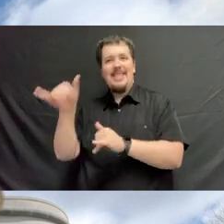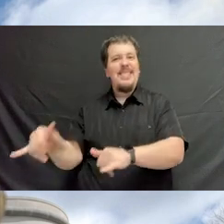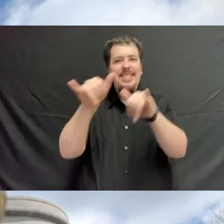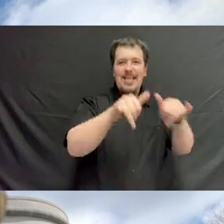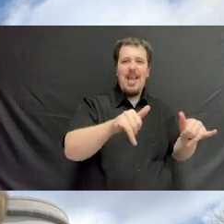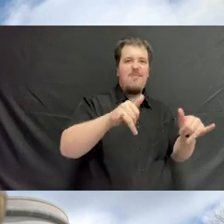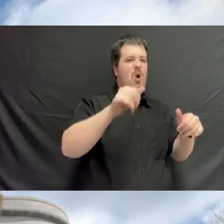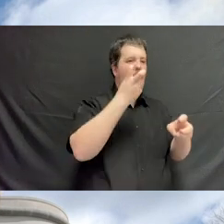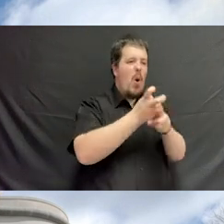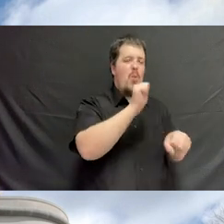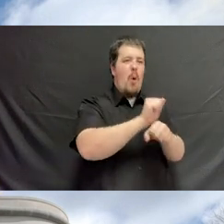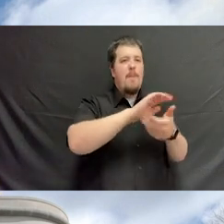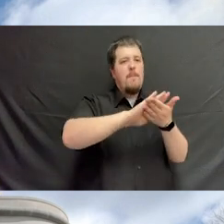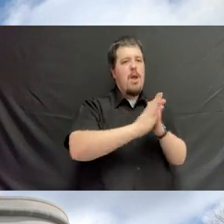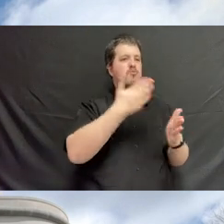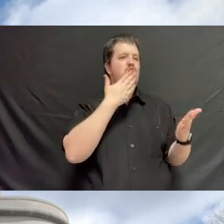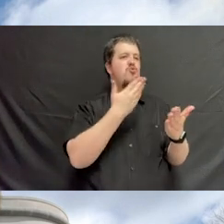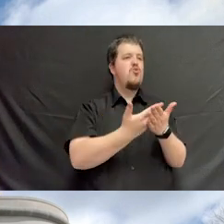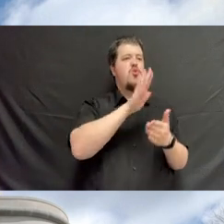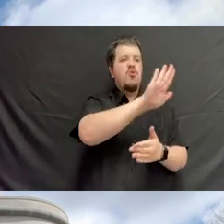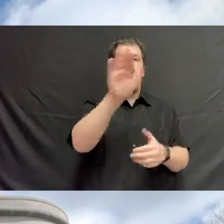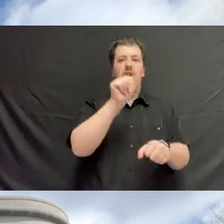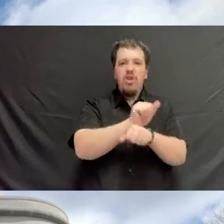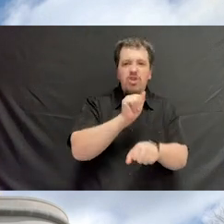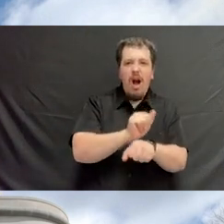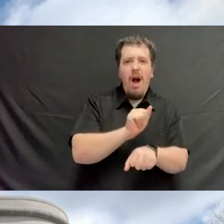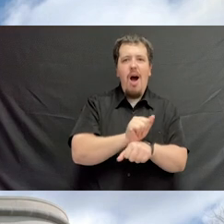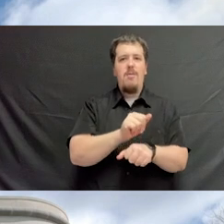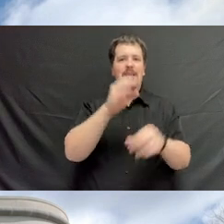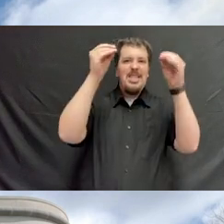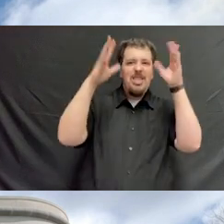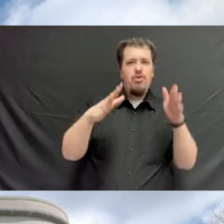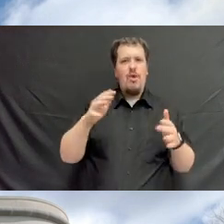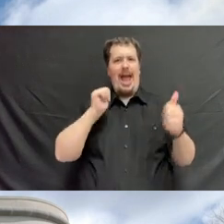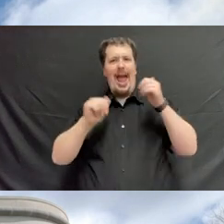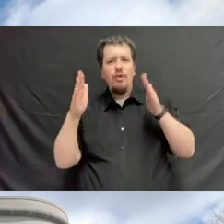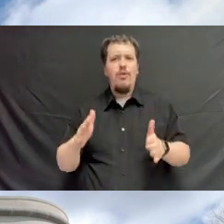to be a good person in the workforce, or a teacher, actor, fireman.